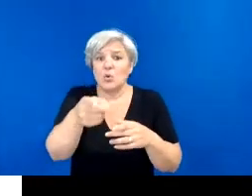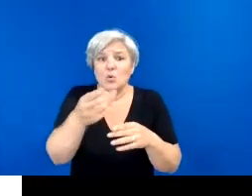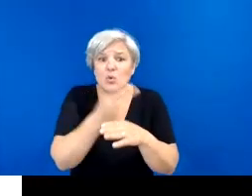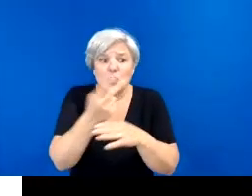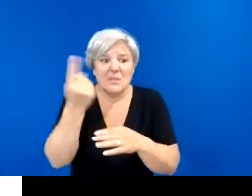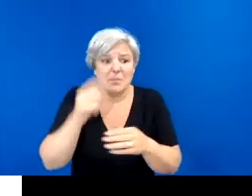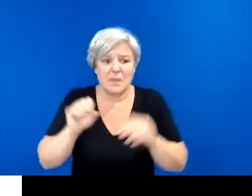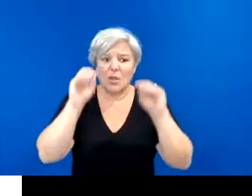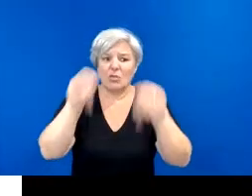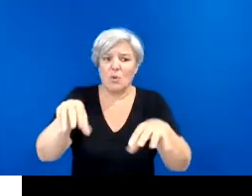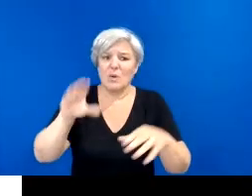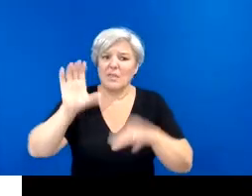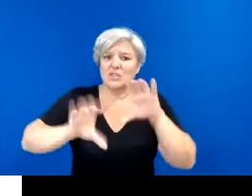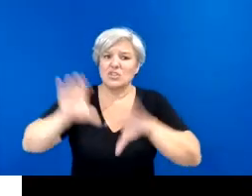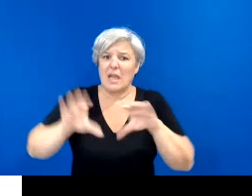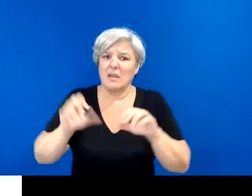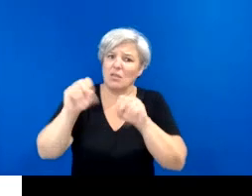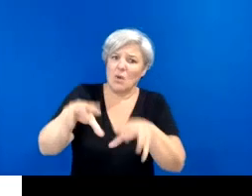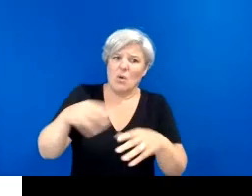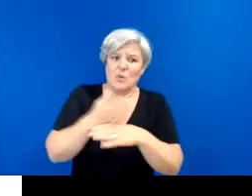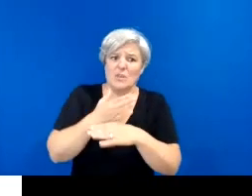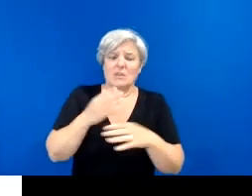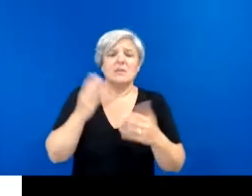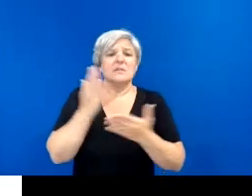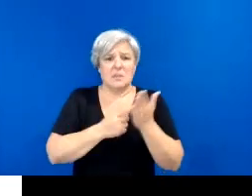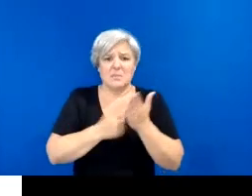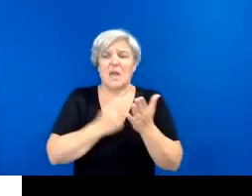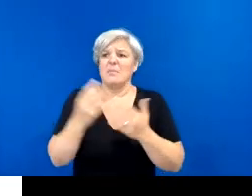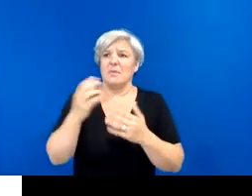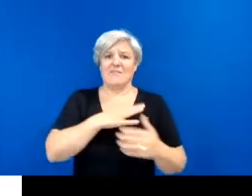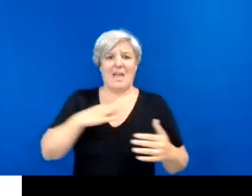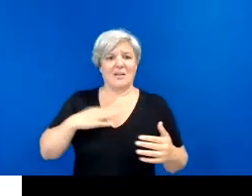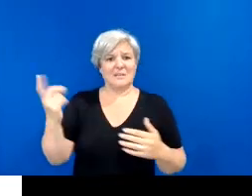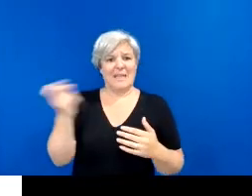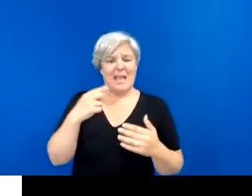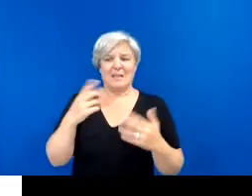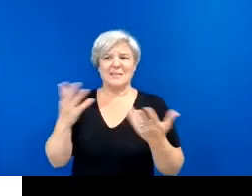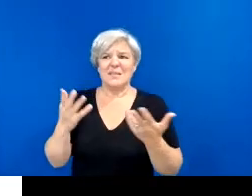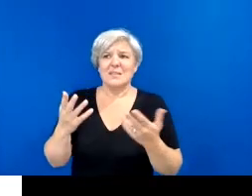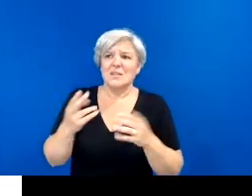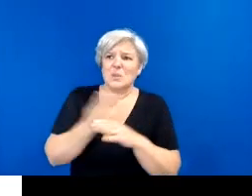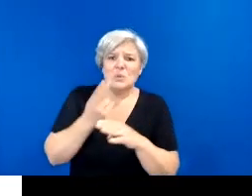And if faculty, you know, do come to us and ask us questions about using the IDEA framework,